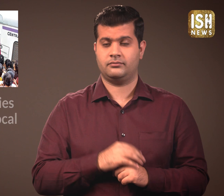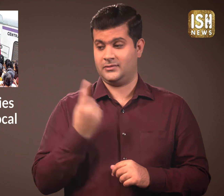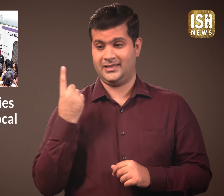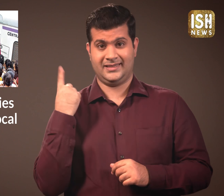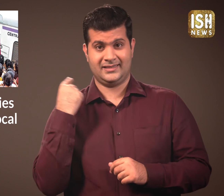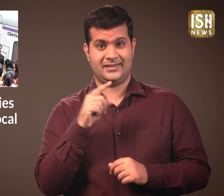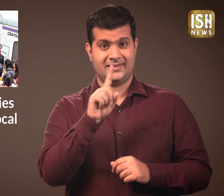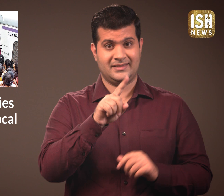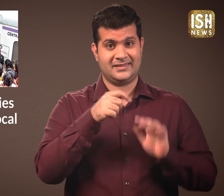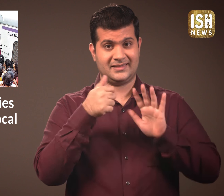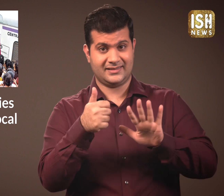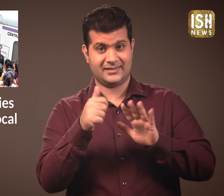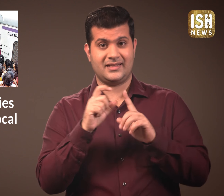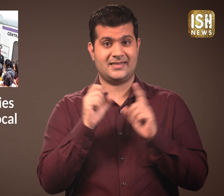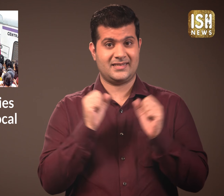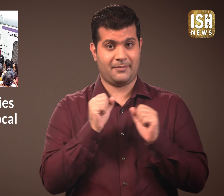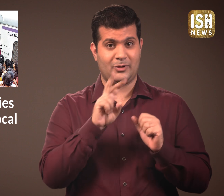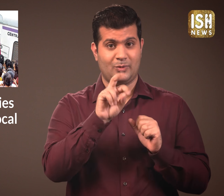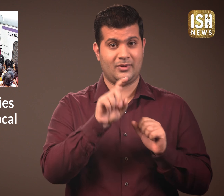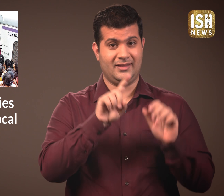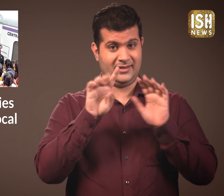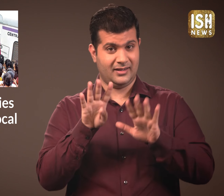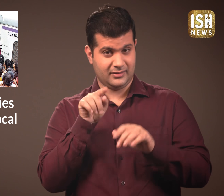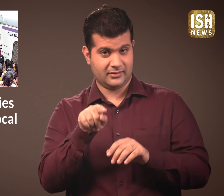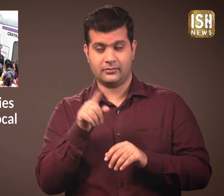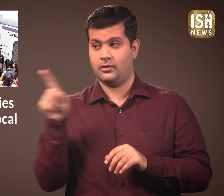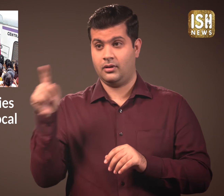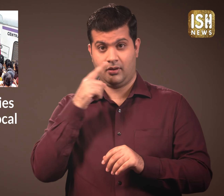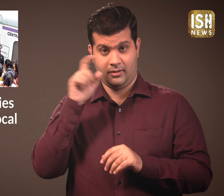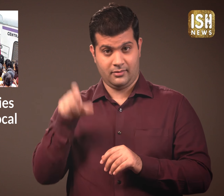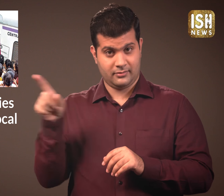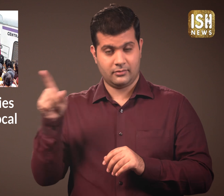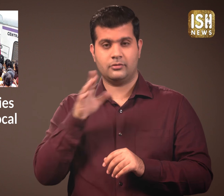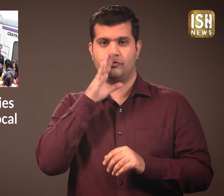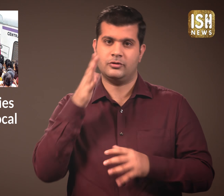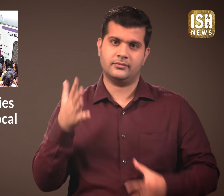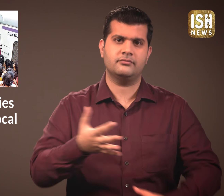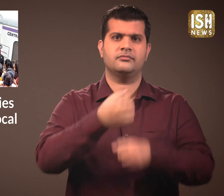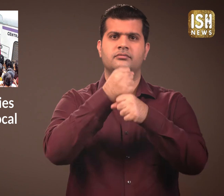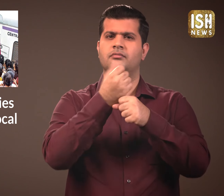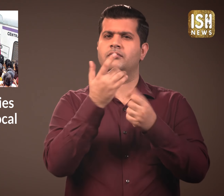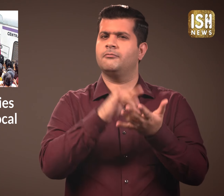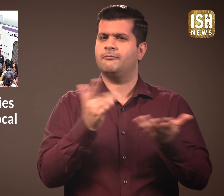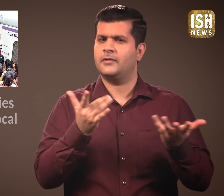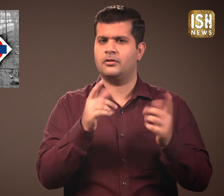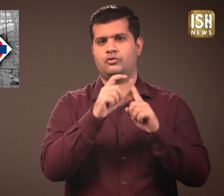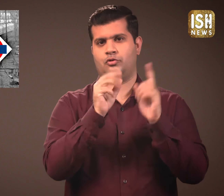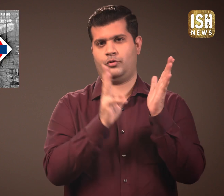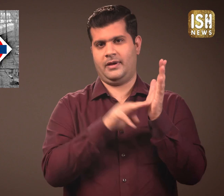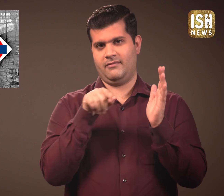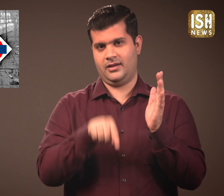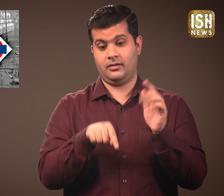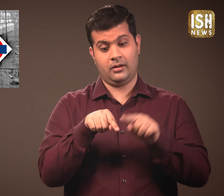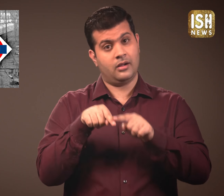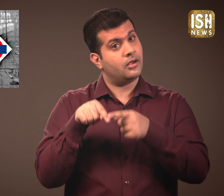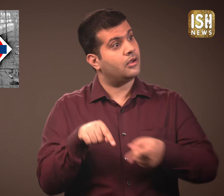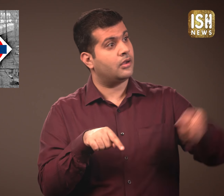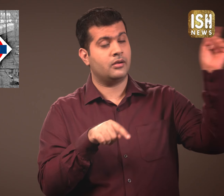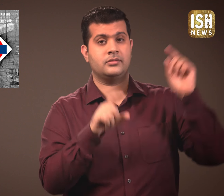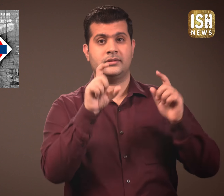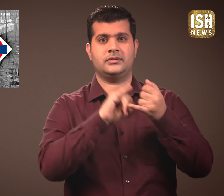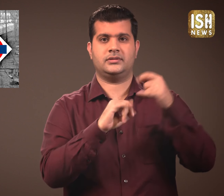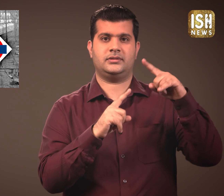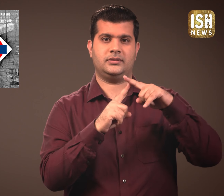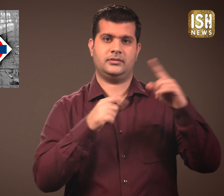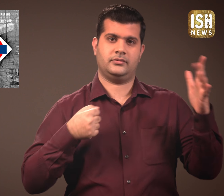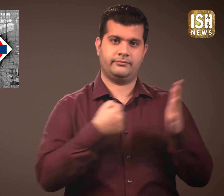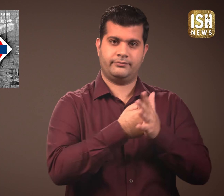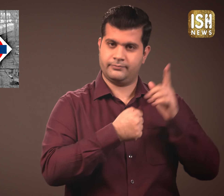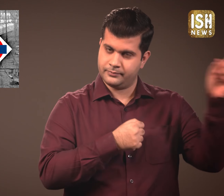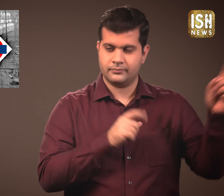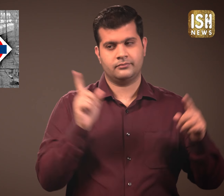Yesterday on 16th December 2019, she boarded a train from Dombivli to CSMT.